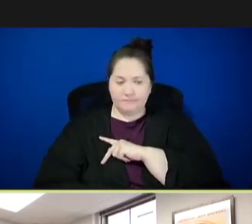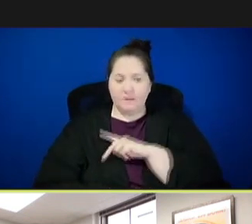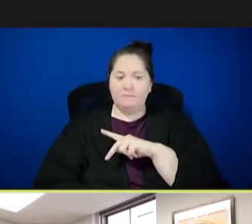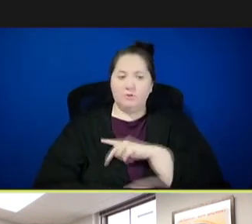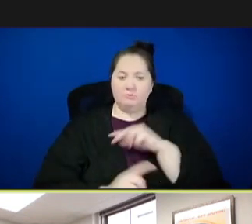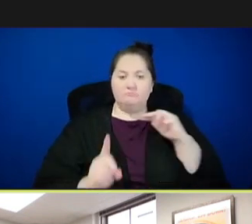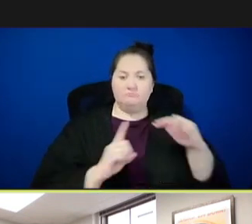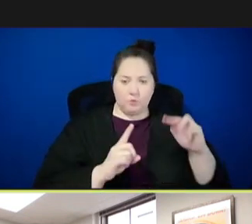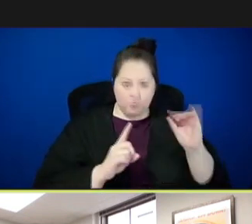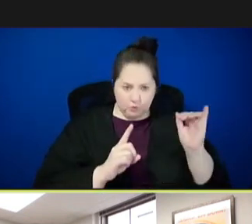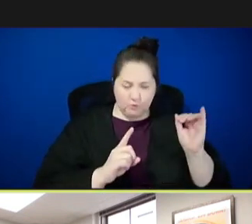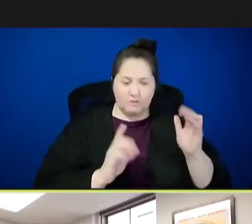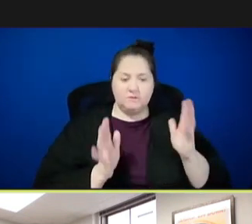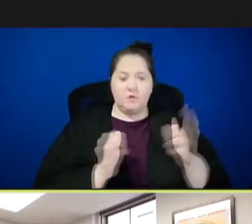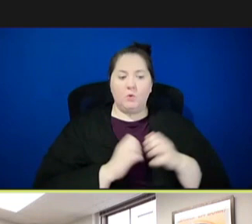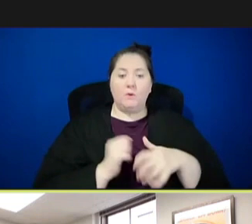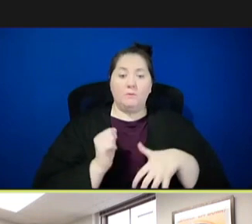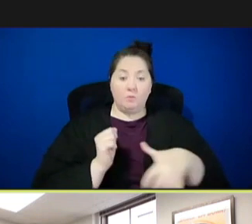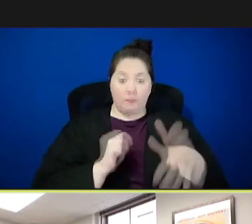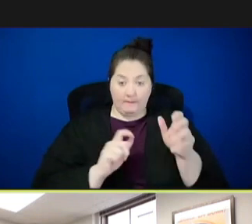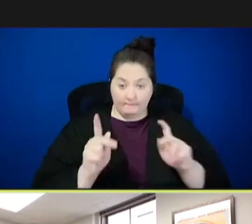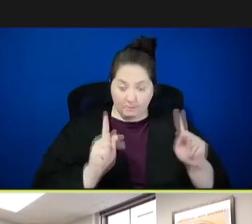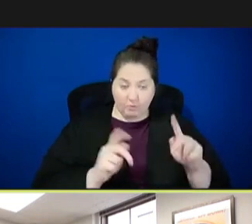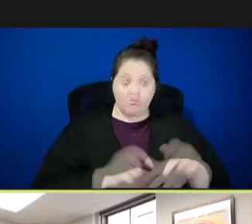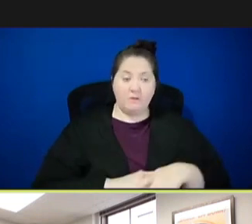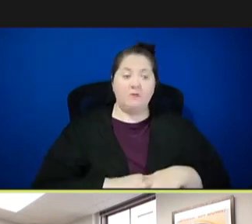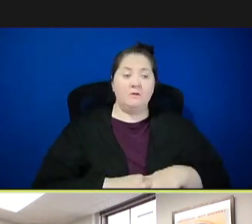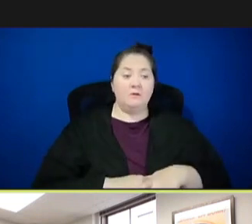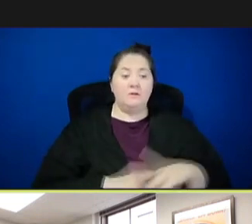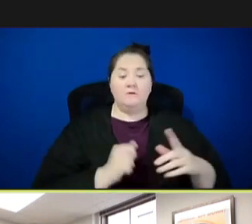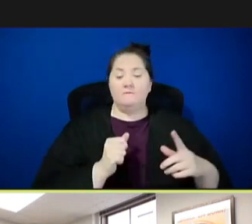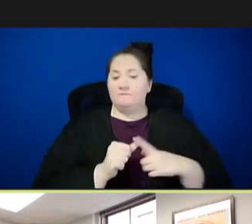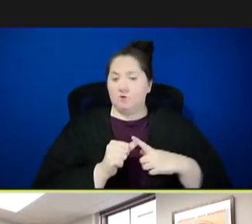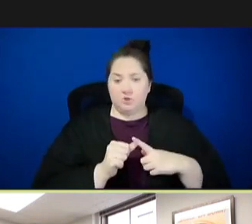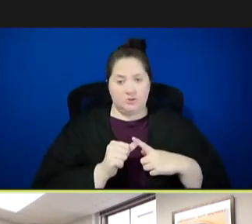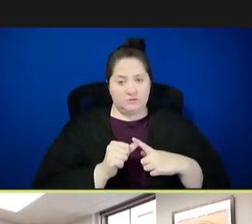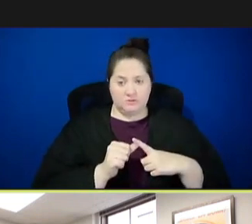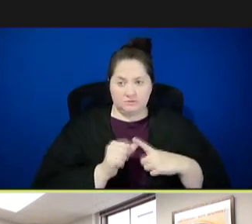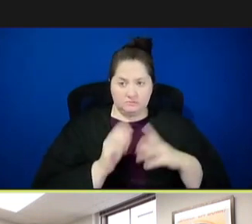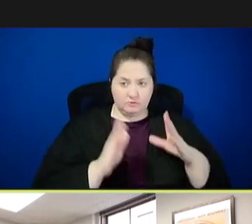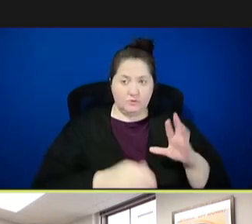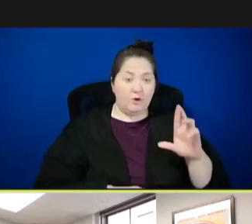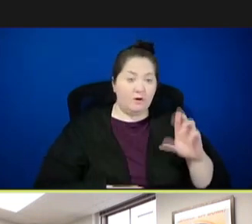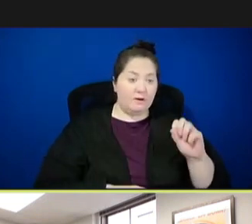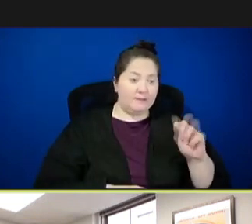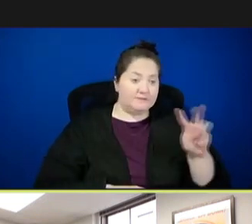in talking to pregnant people. The very first person when the RSV vaccine was approved,